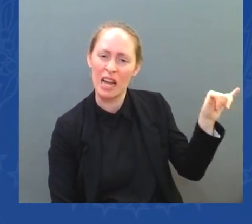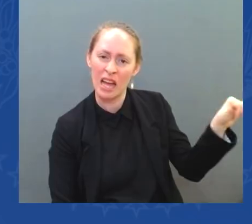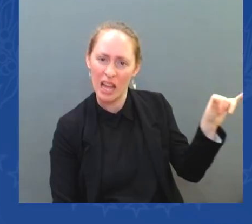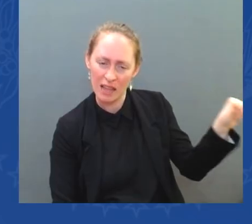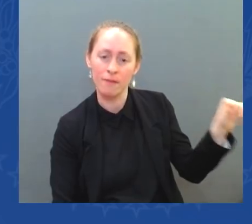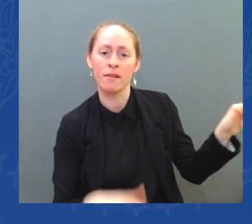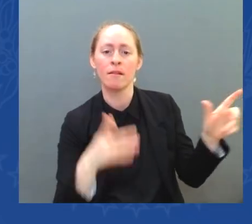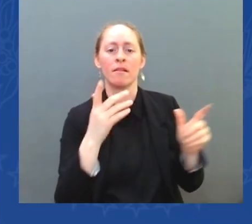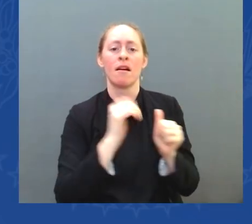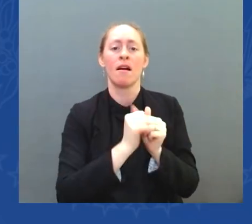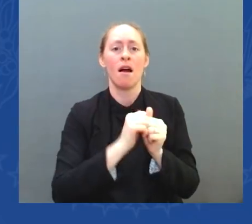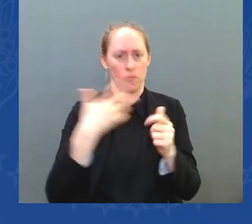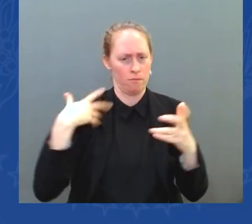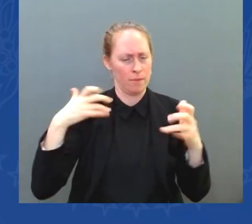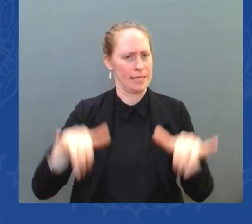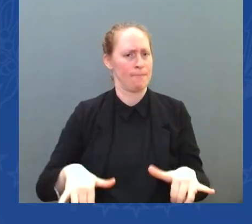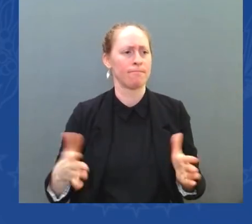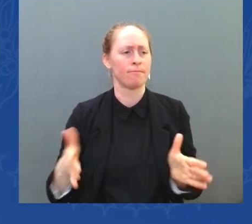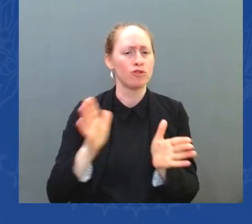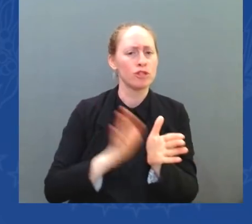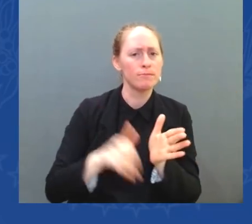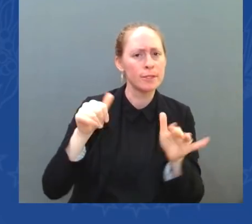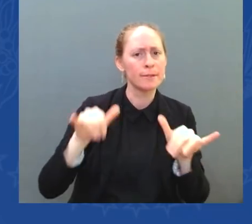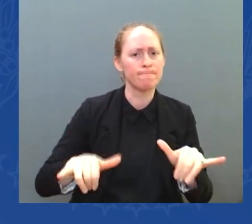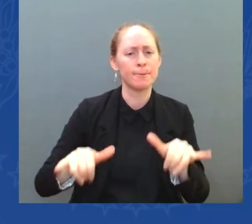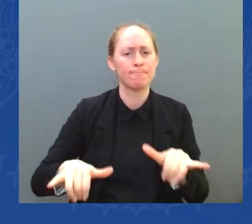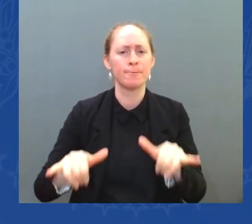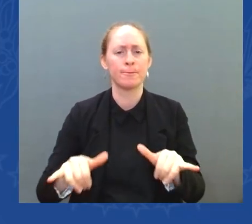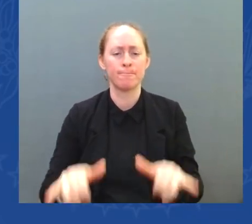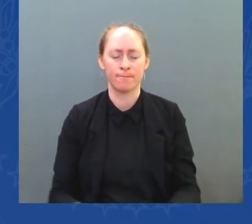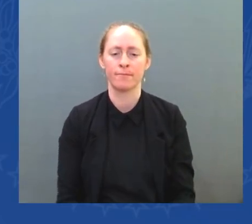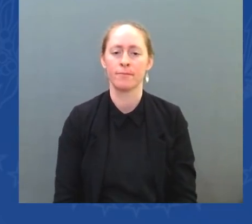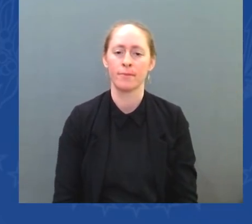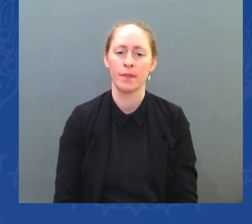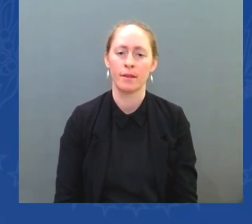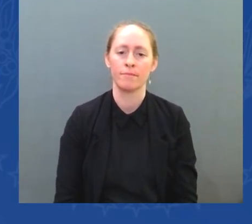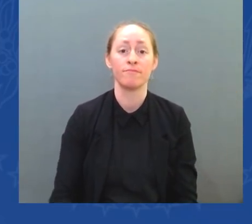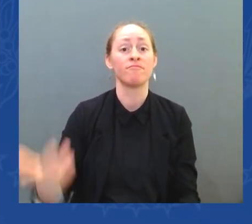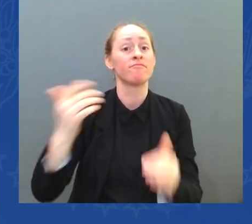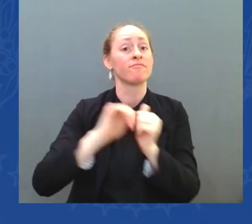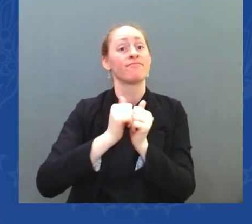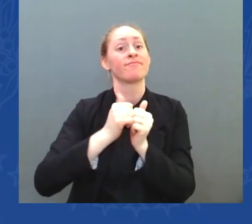And Americans should be seeing the savings. And we're not just learning and leaning on our reserves